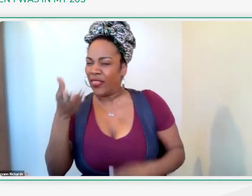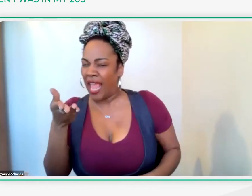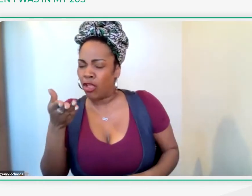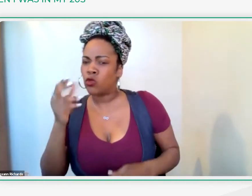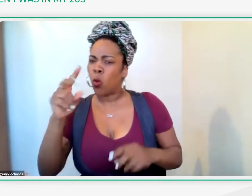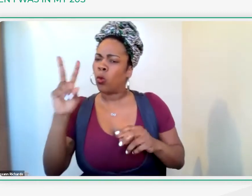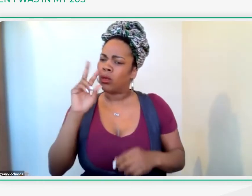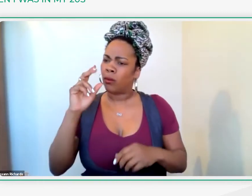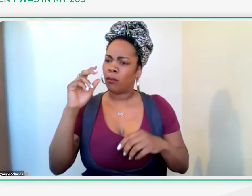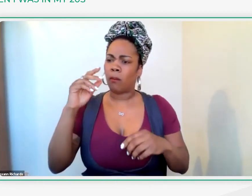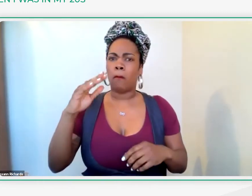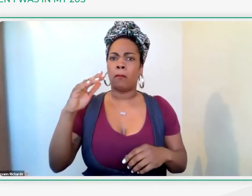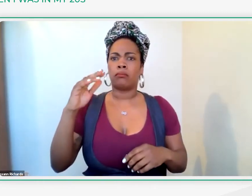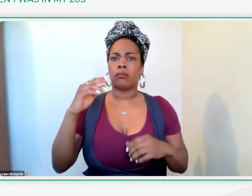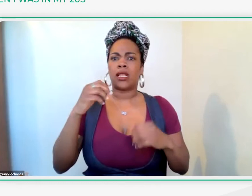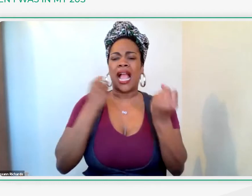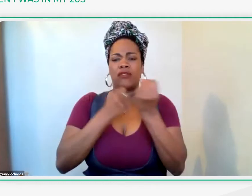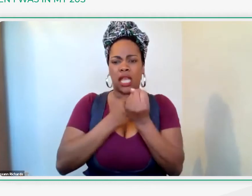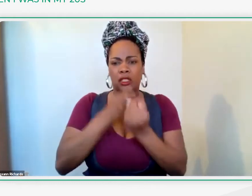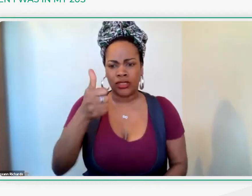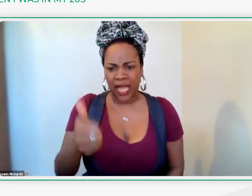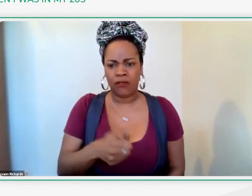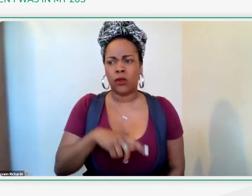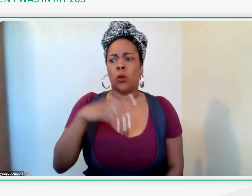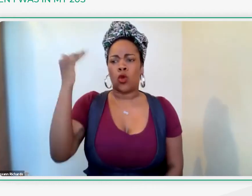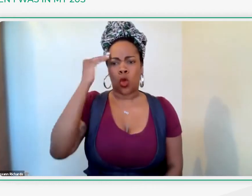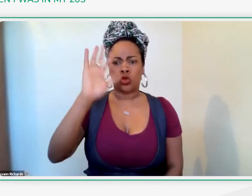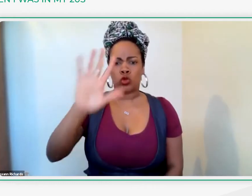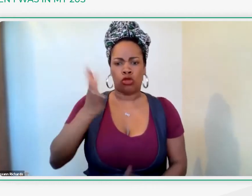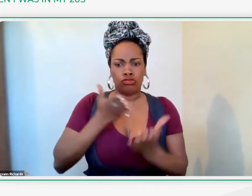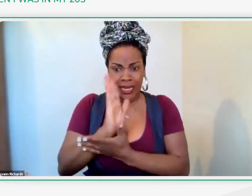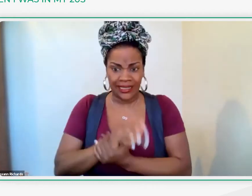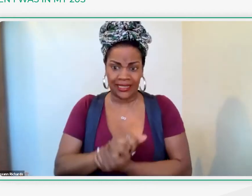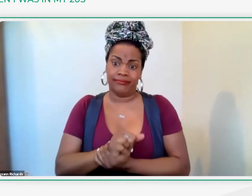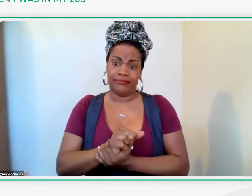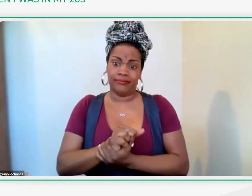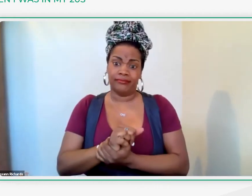They may be feeling that something's not quite right, but there's no proof.